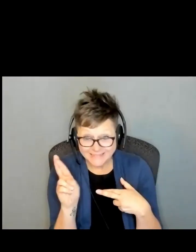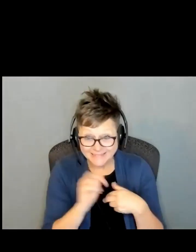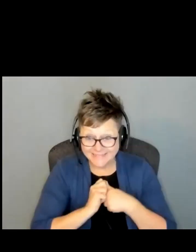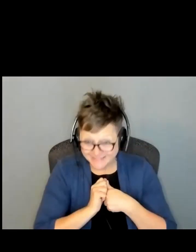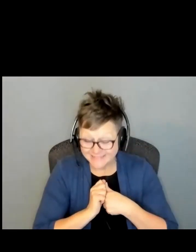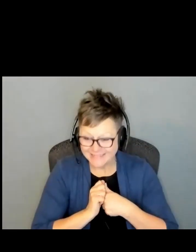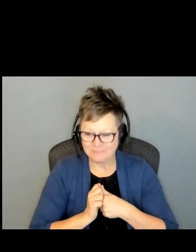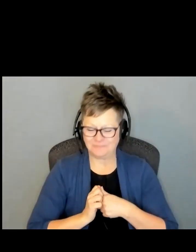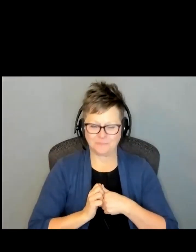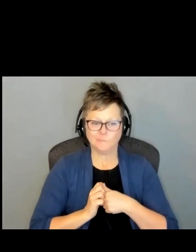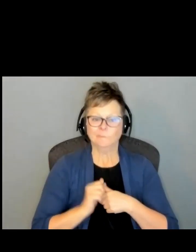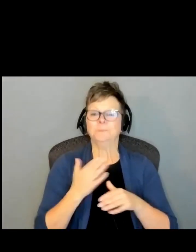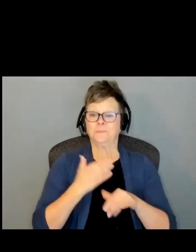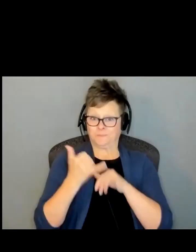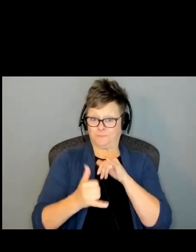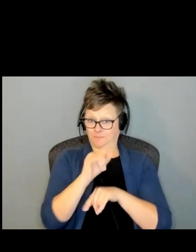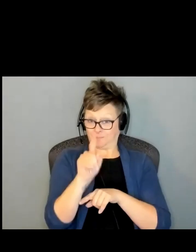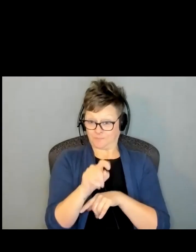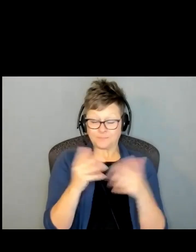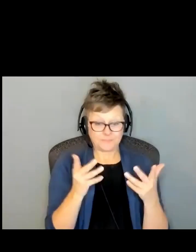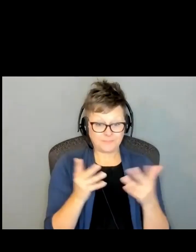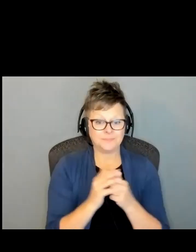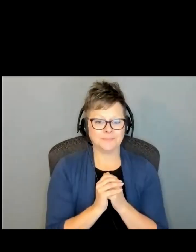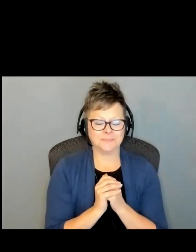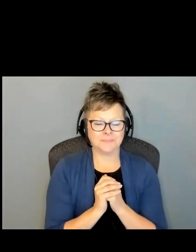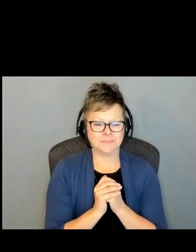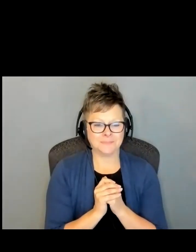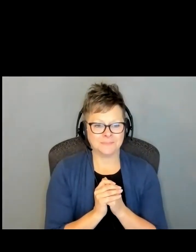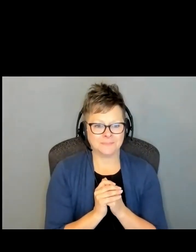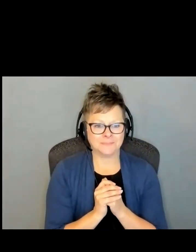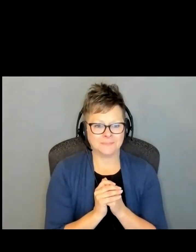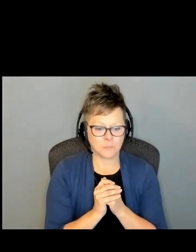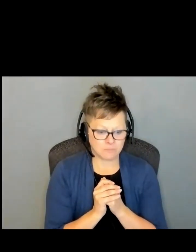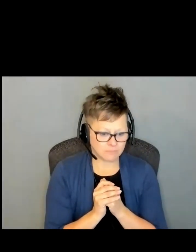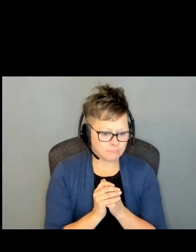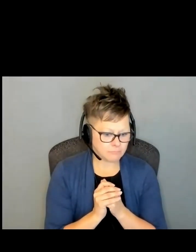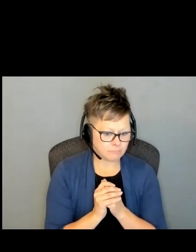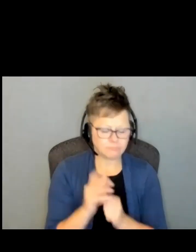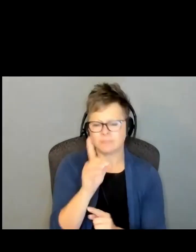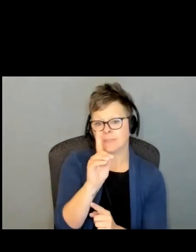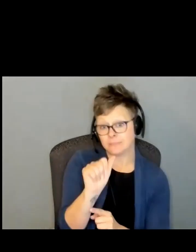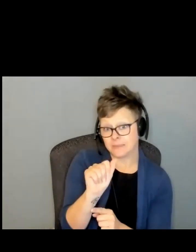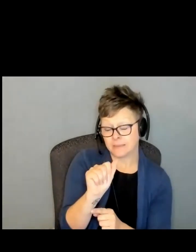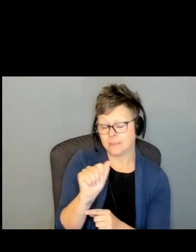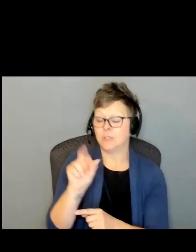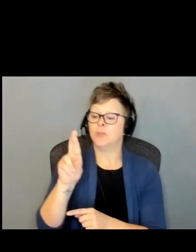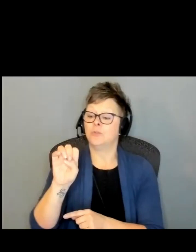My big last question was, how can disability and rehabilitation research communicate findings